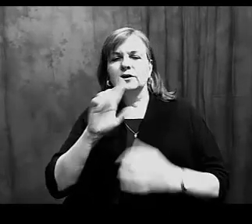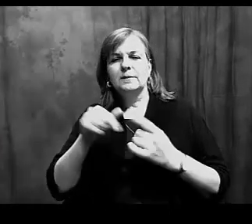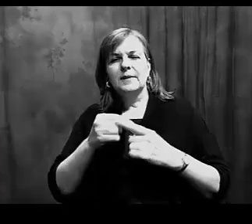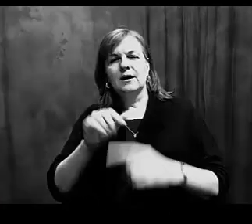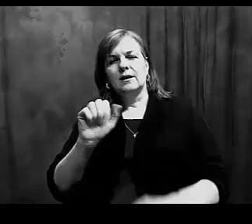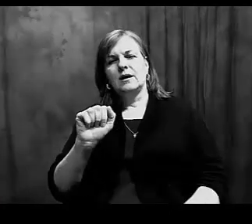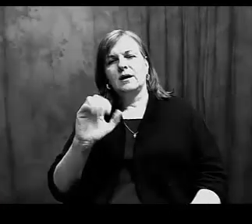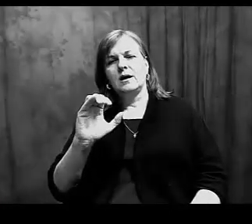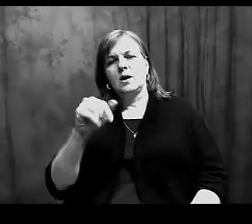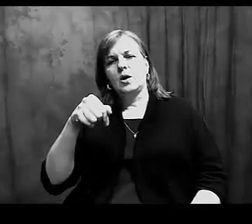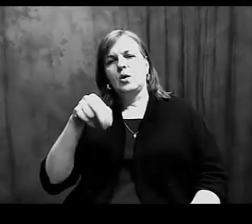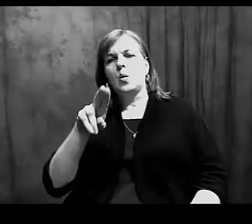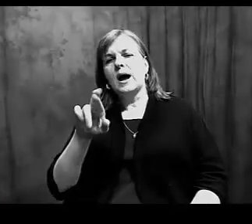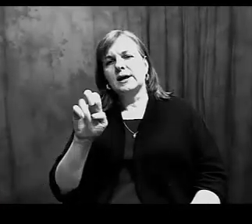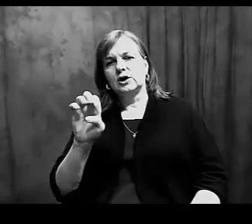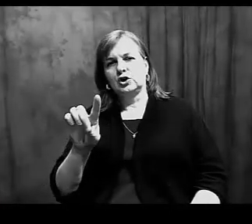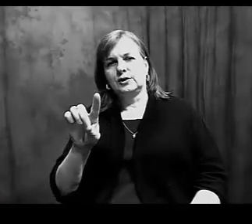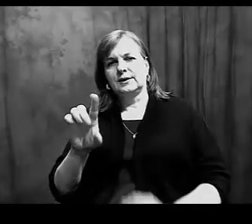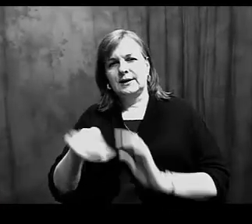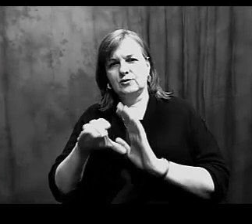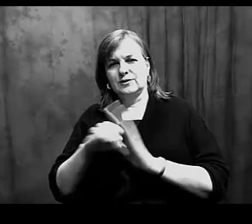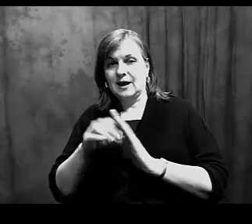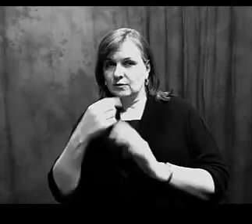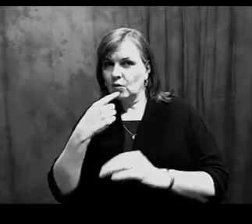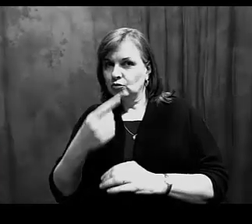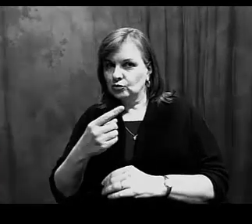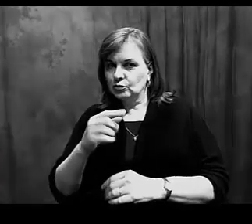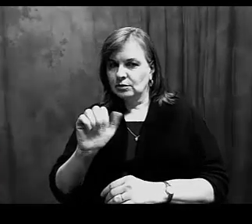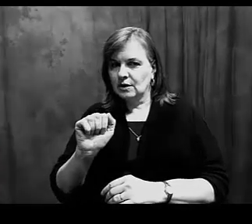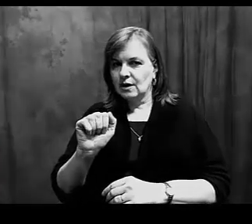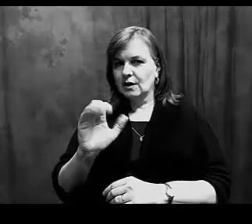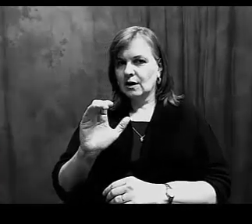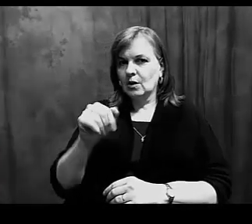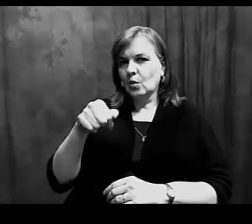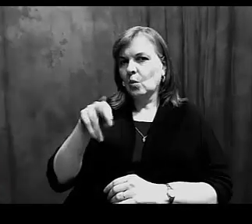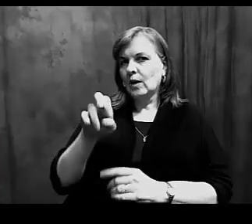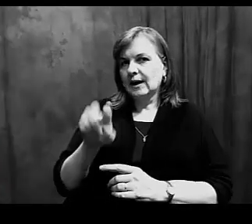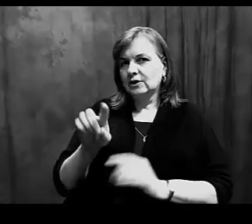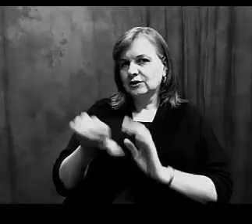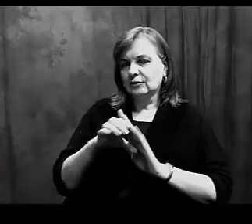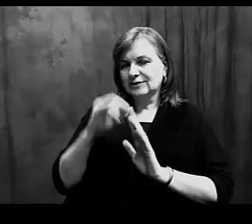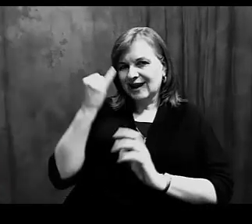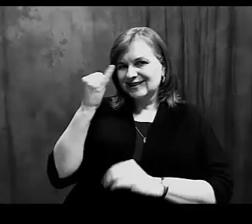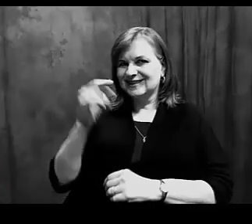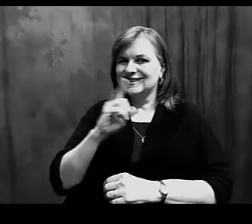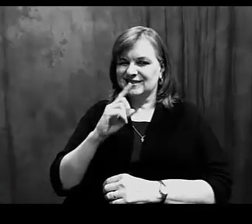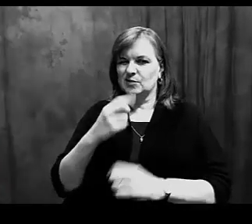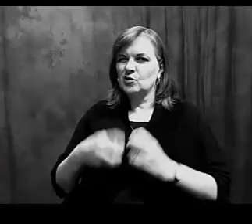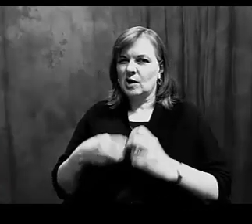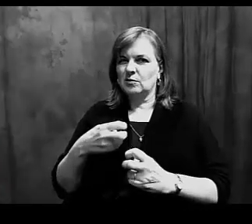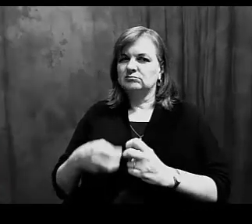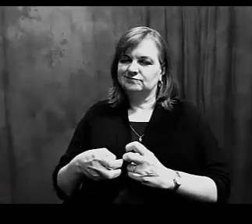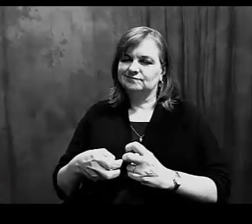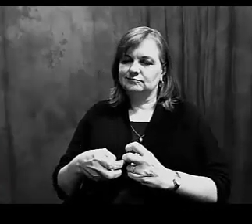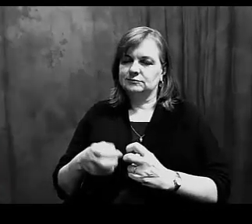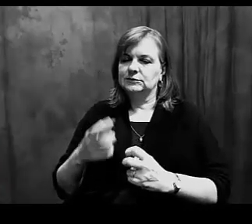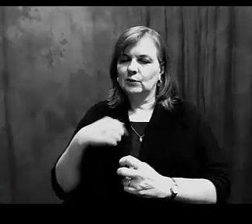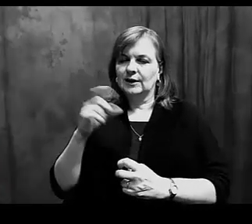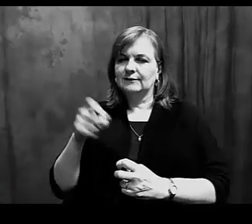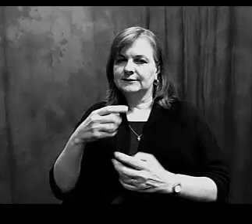the idea of acquired characteristics -- so I told you this acquired characteristics idea was going to be a problem for us